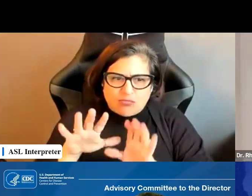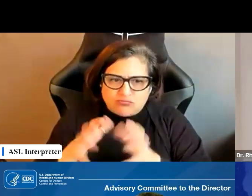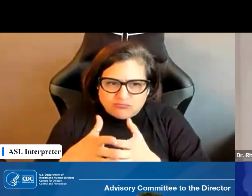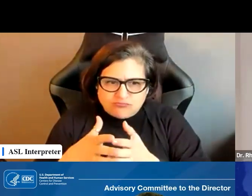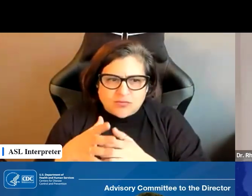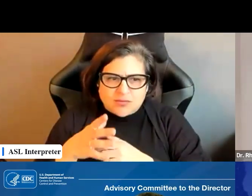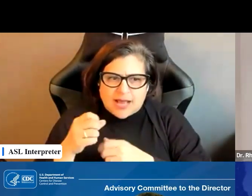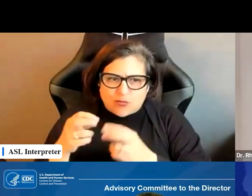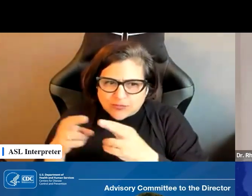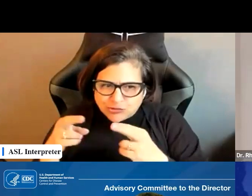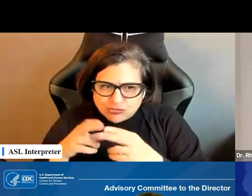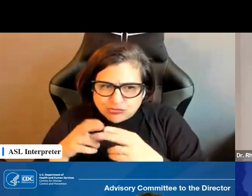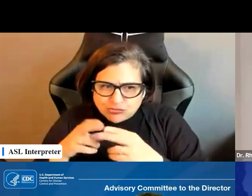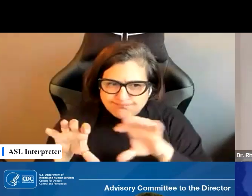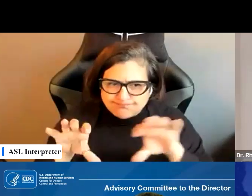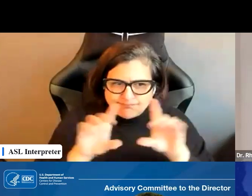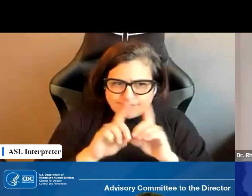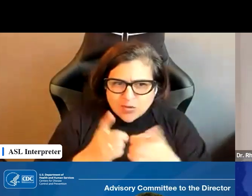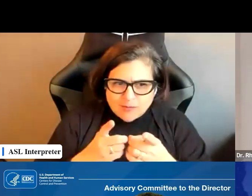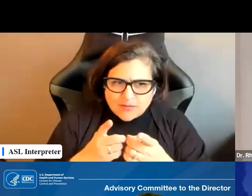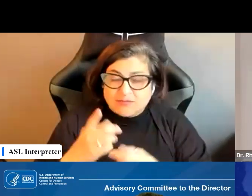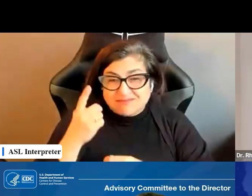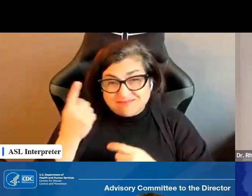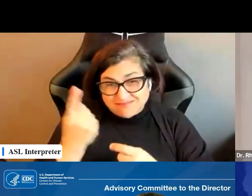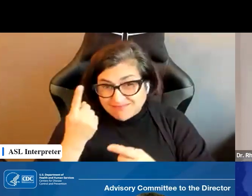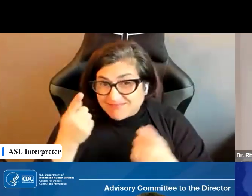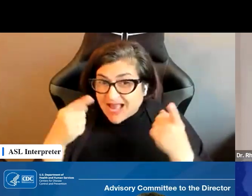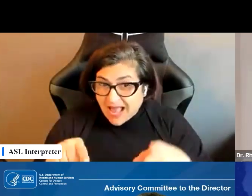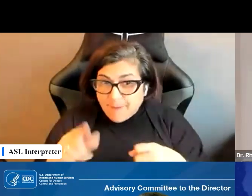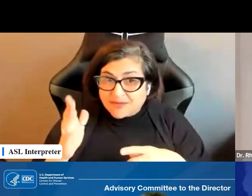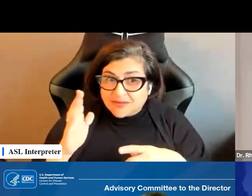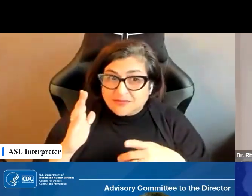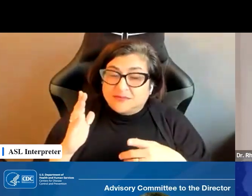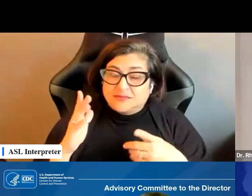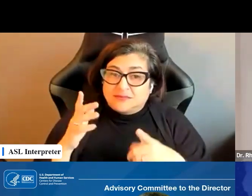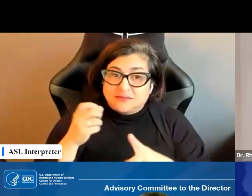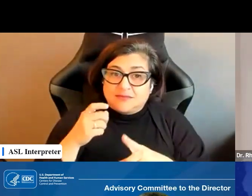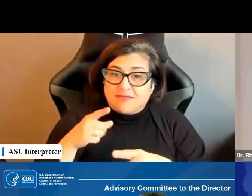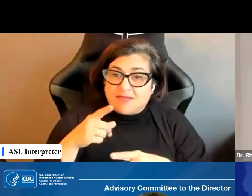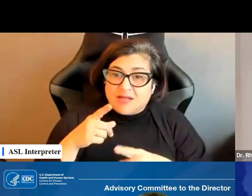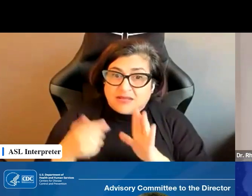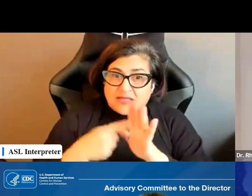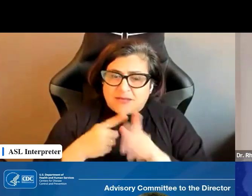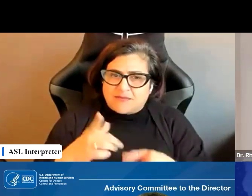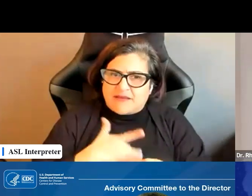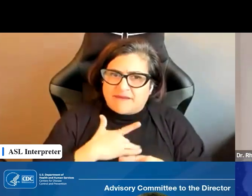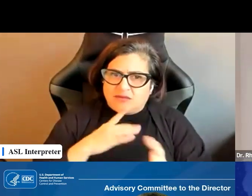One of the things that has happened is sometimes they feel a little bit cut out of information.